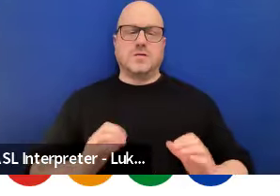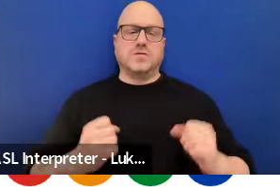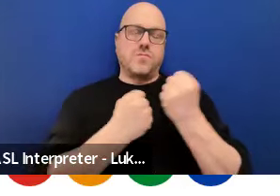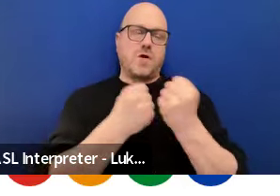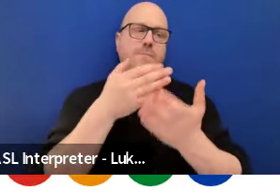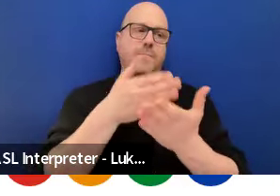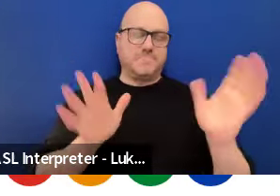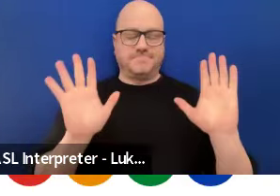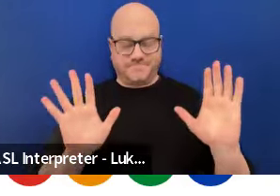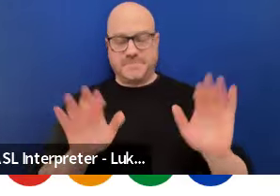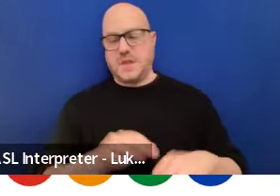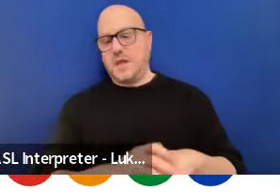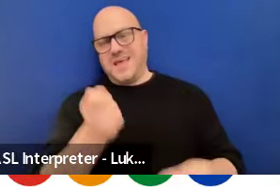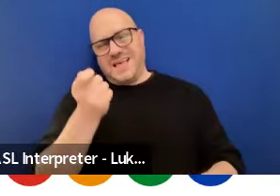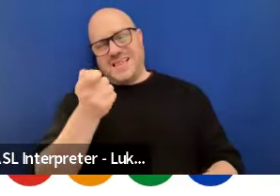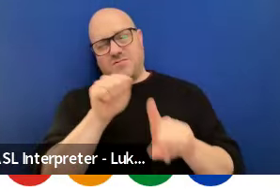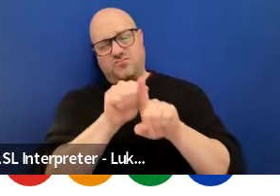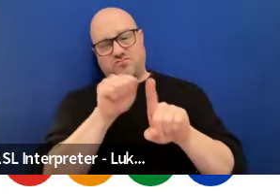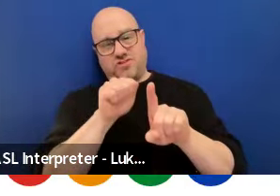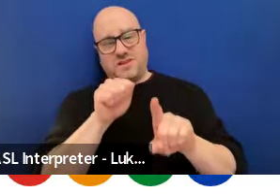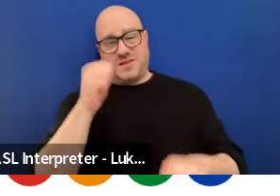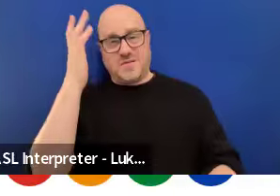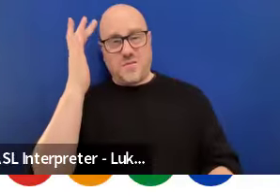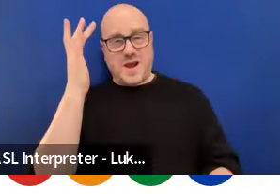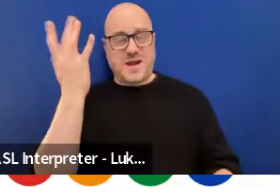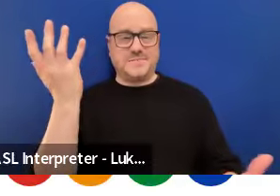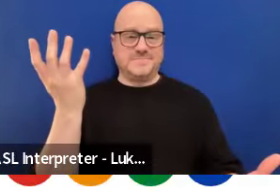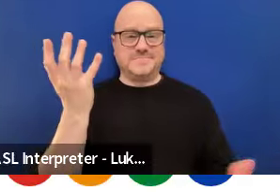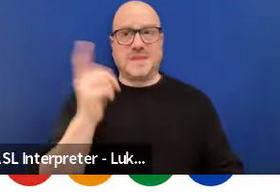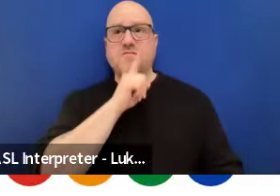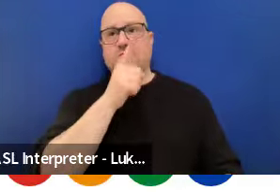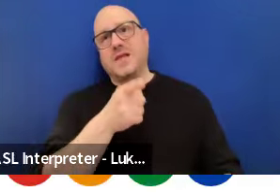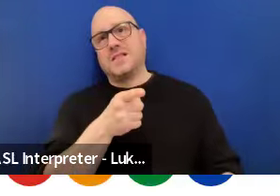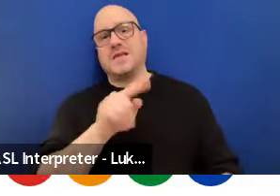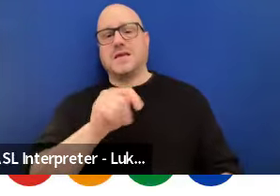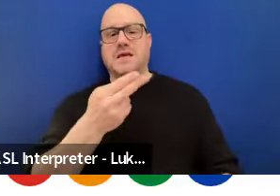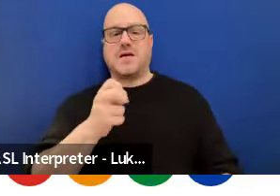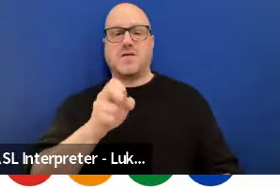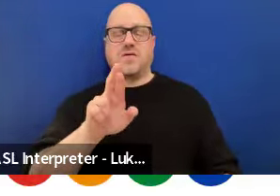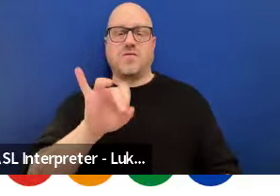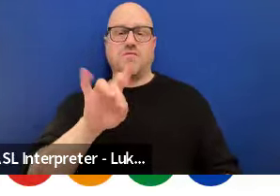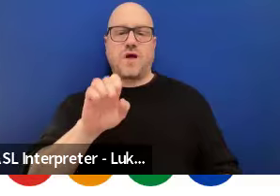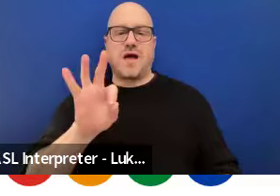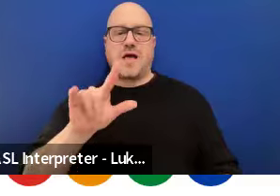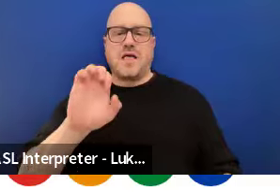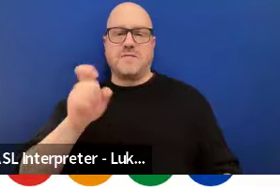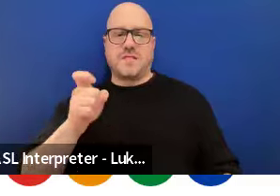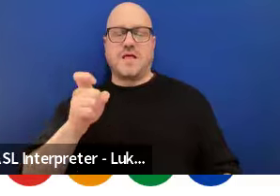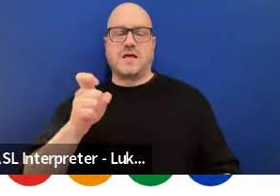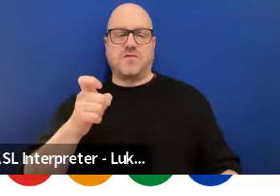SUPPORT PIECE. YOU KNOW, THIS IS -- TRICKY.